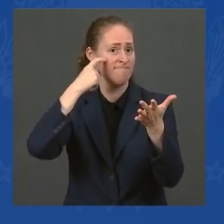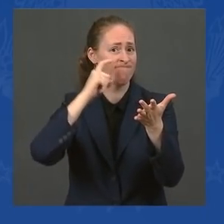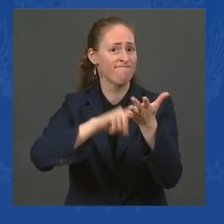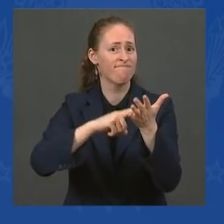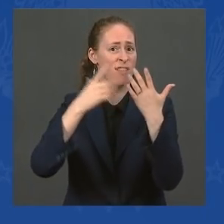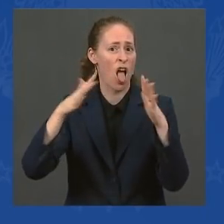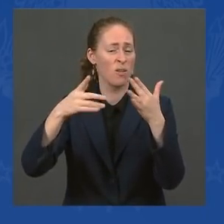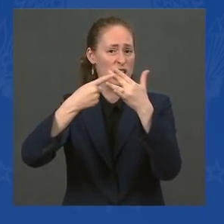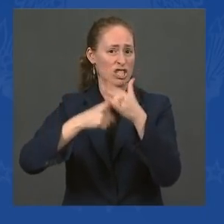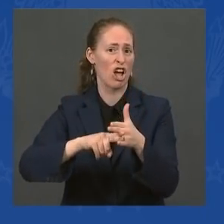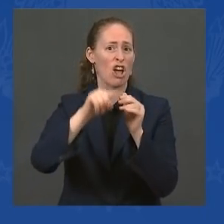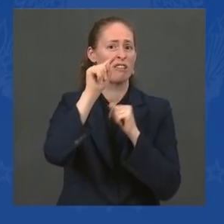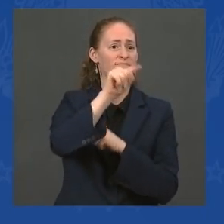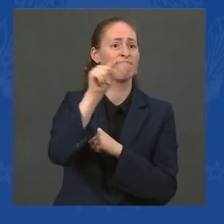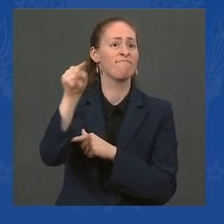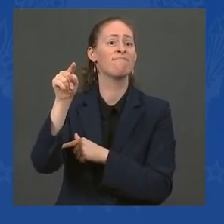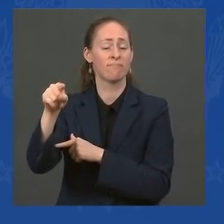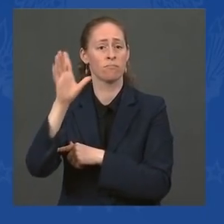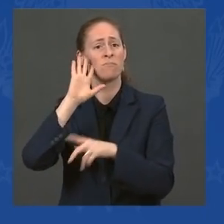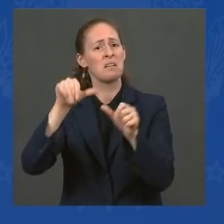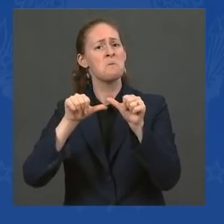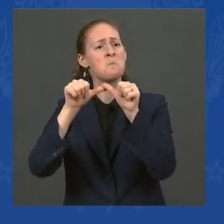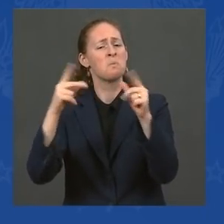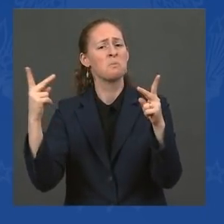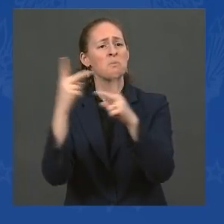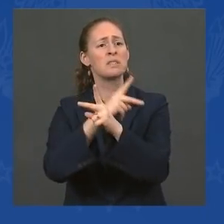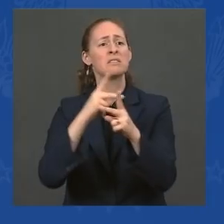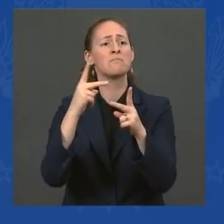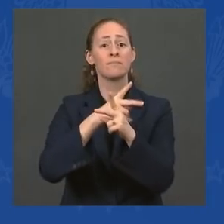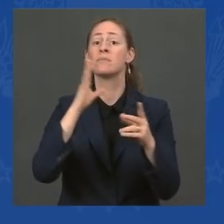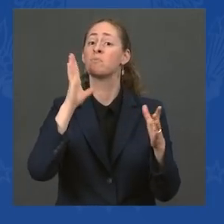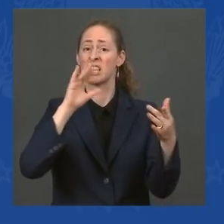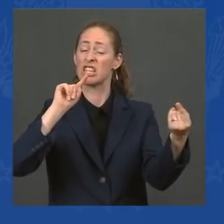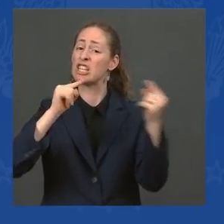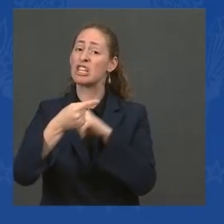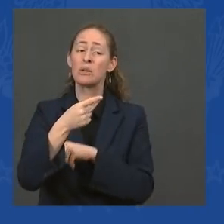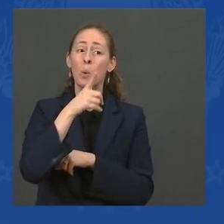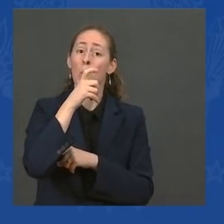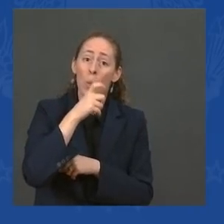It will hurt consumers. It will hurt small businesses. And it's not an exaggeration to say